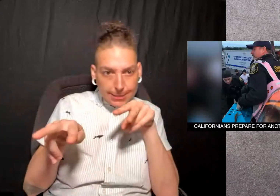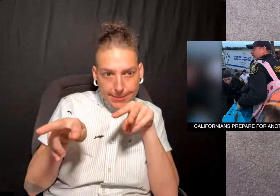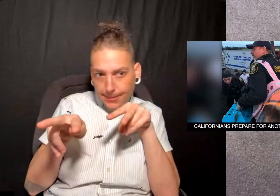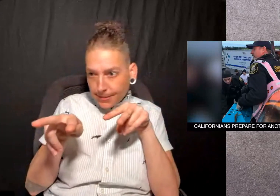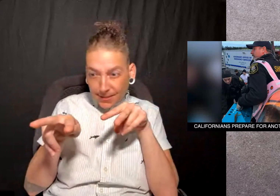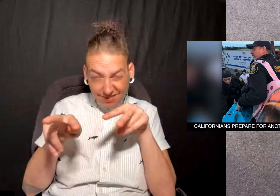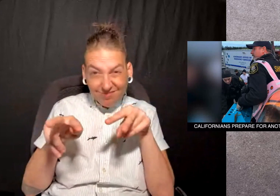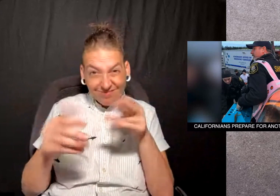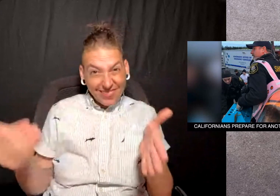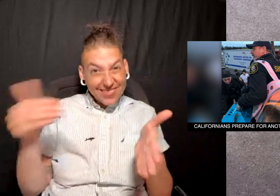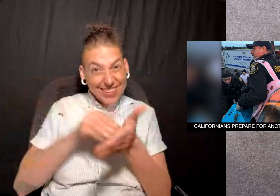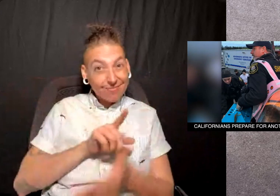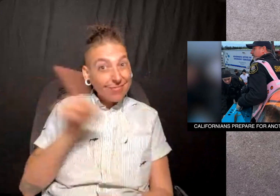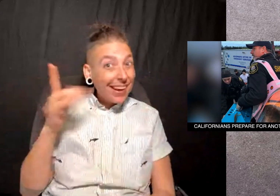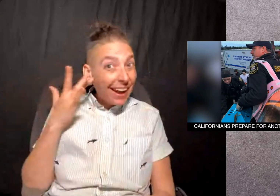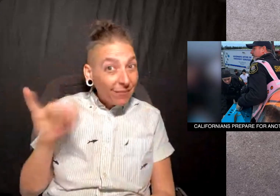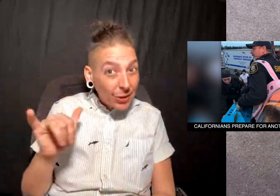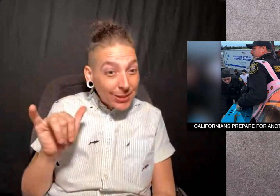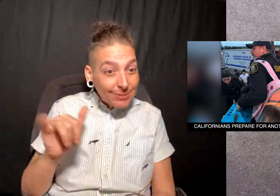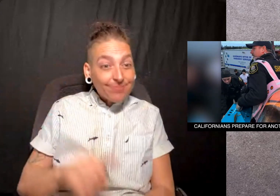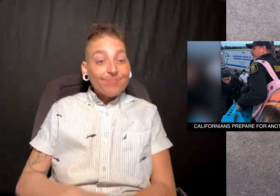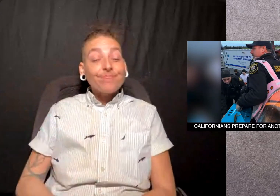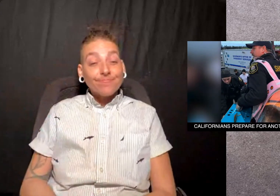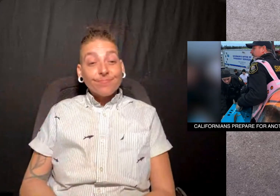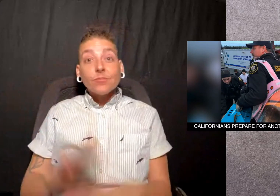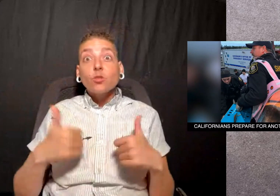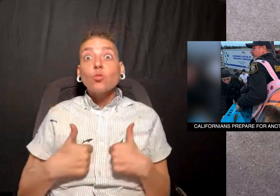flood watches are in place once again in California